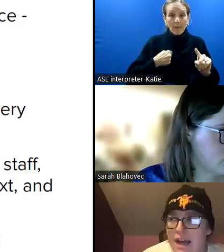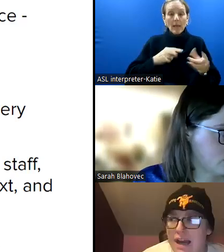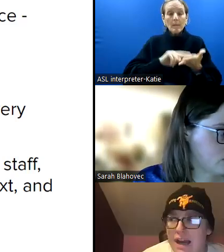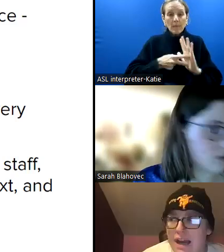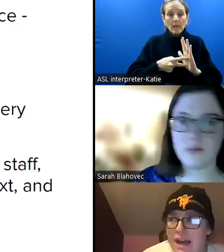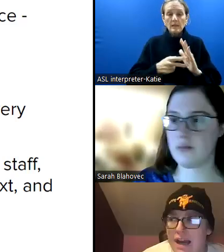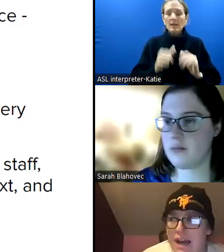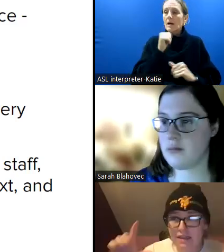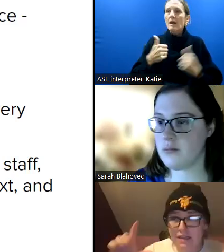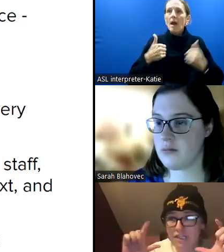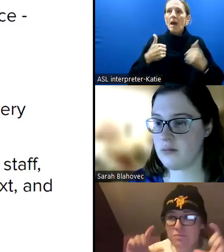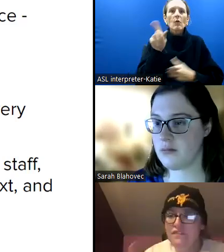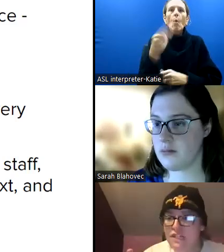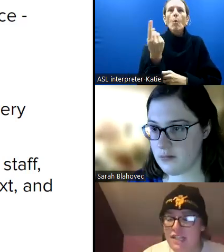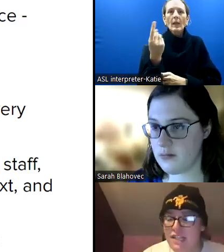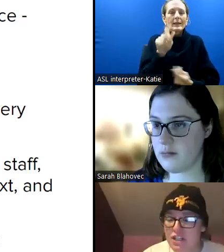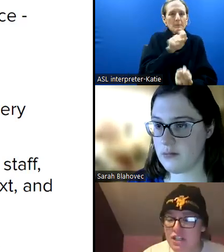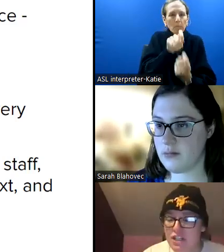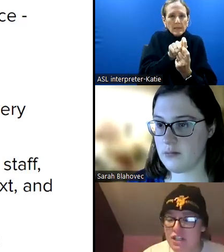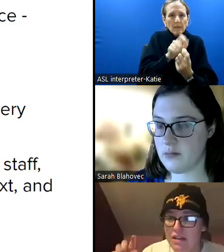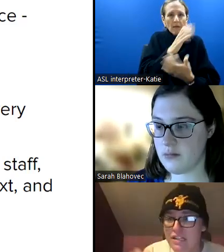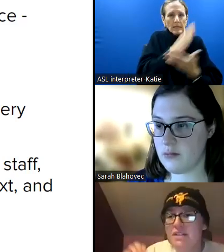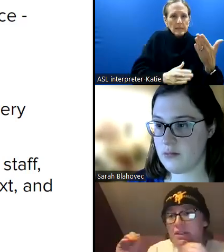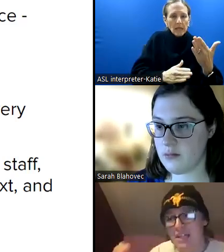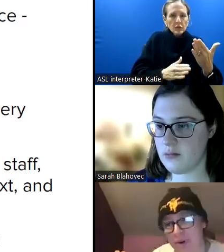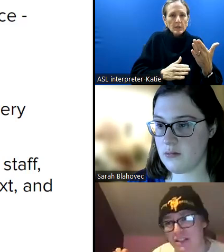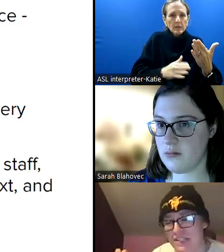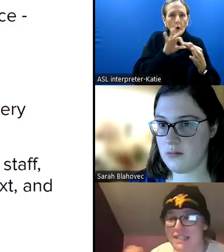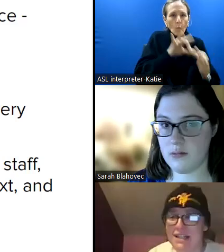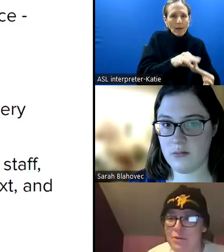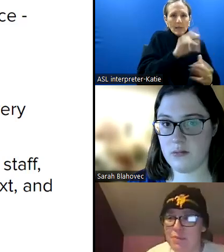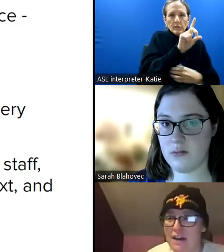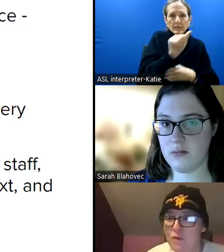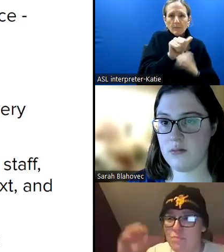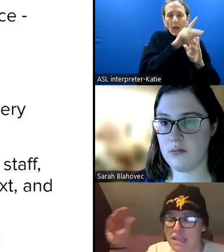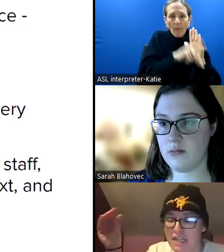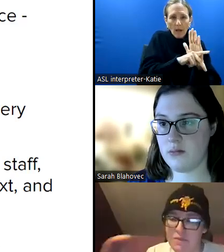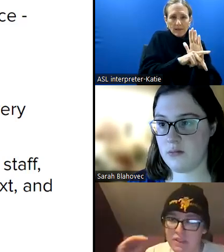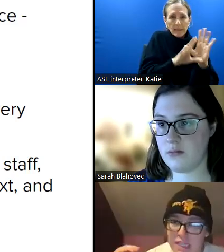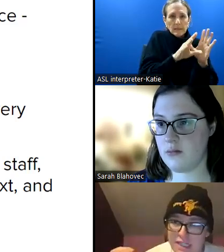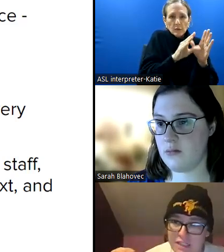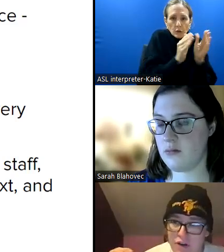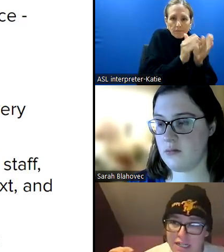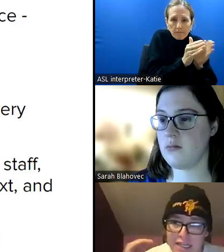just a specific section on disability policies as your platform, but that disability is integrated